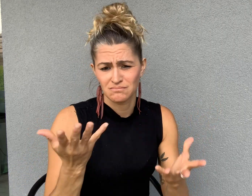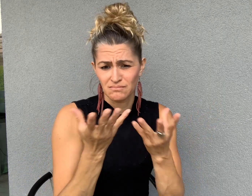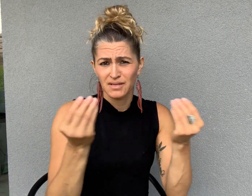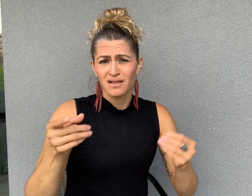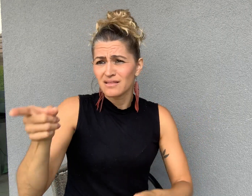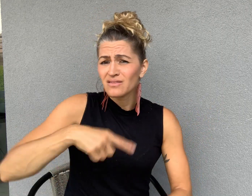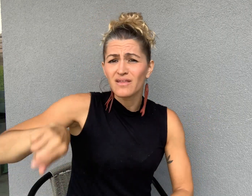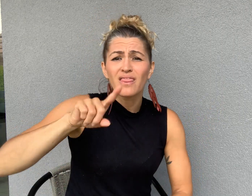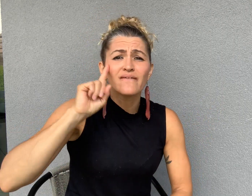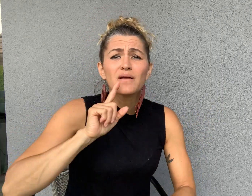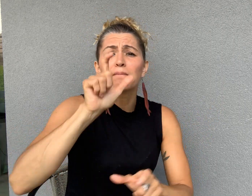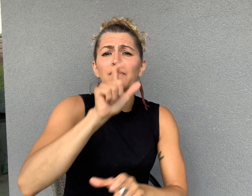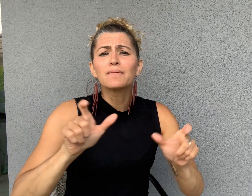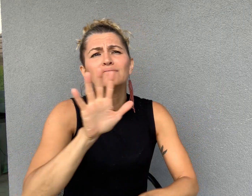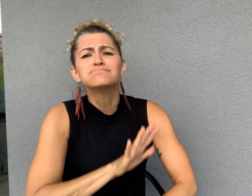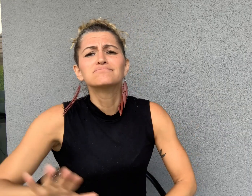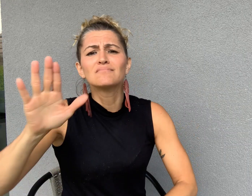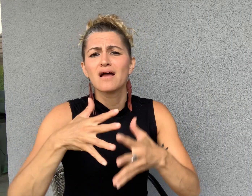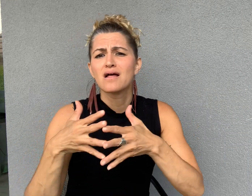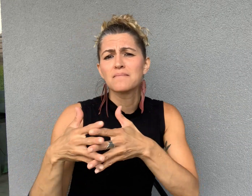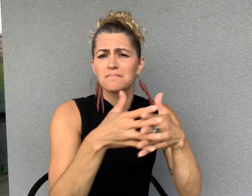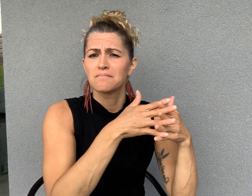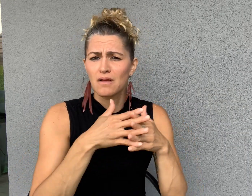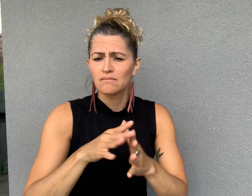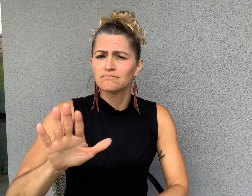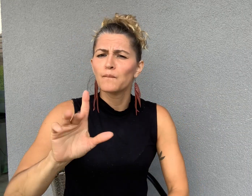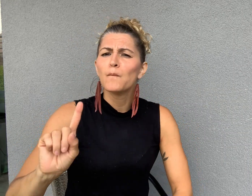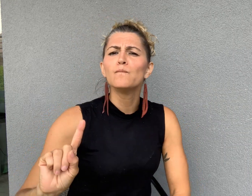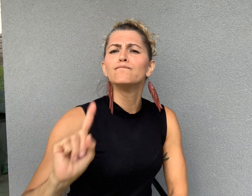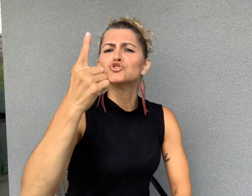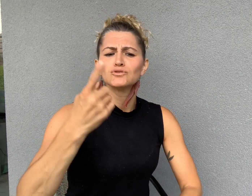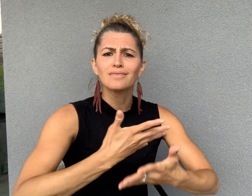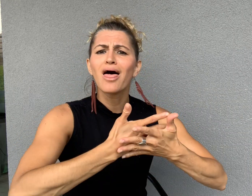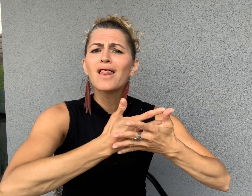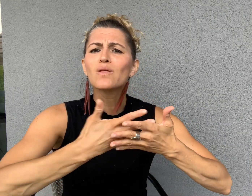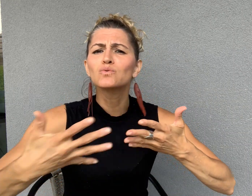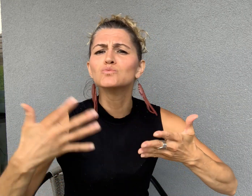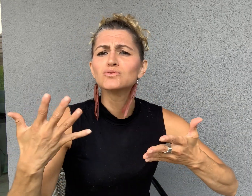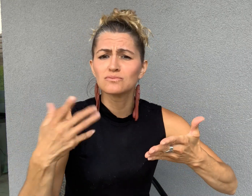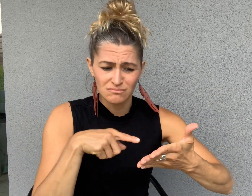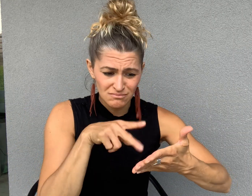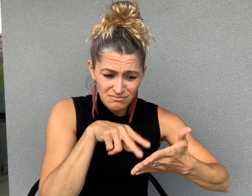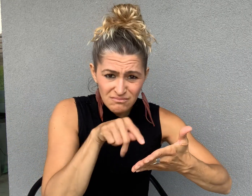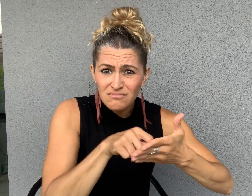as most Deaf people in the United States’